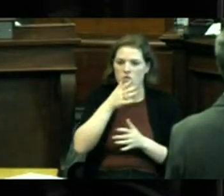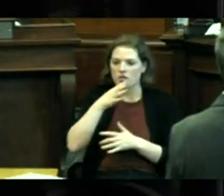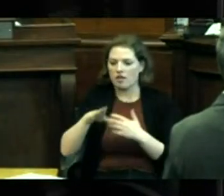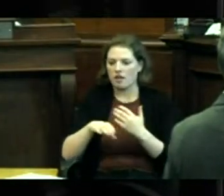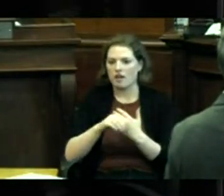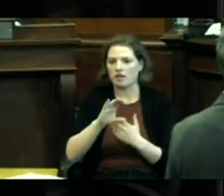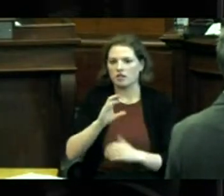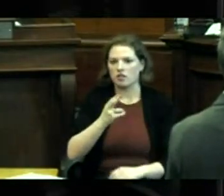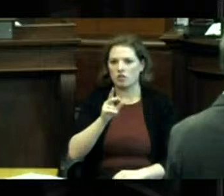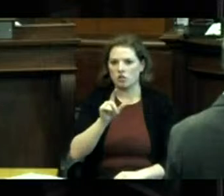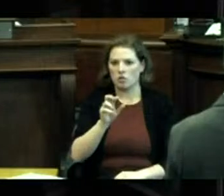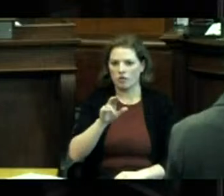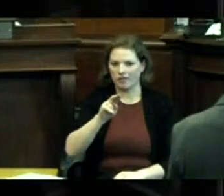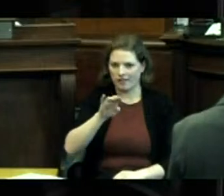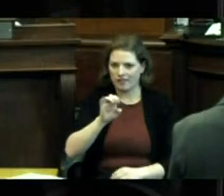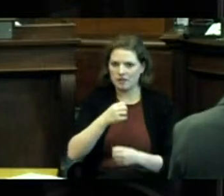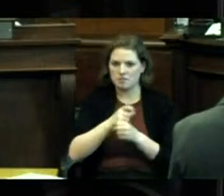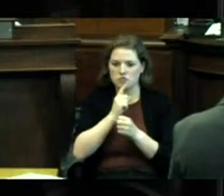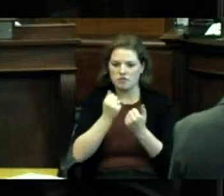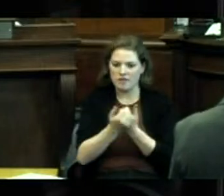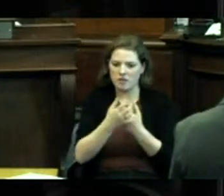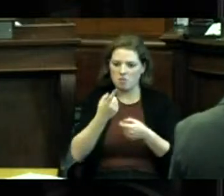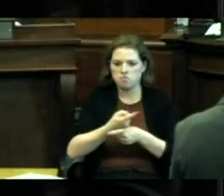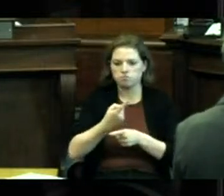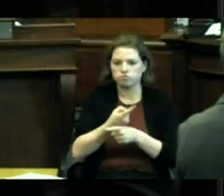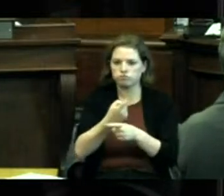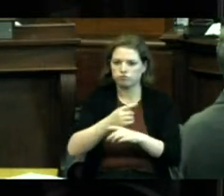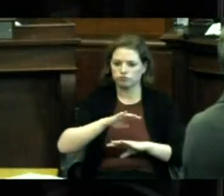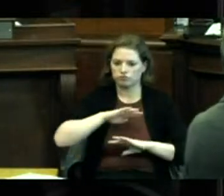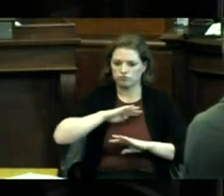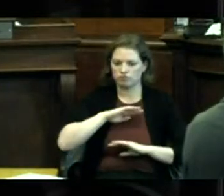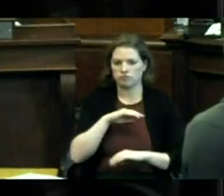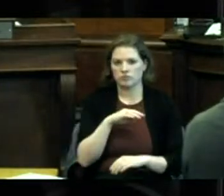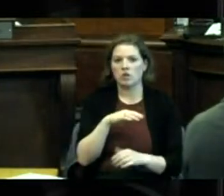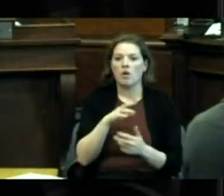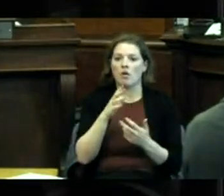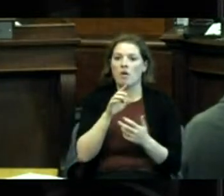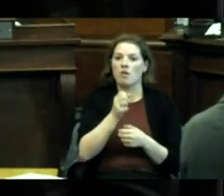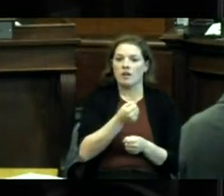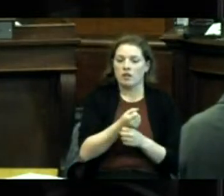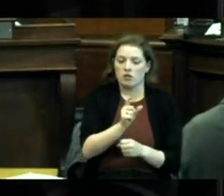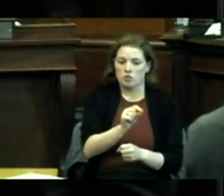Cryptosporidium and then adding chlorine after that, in order to